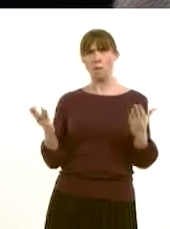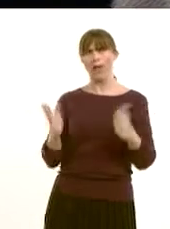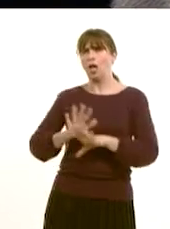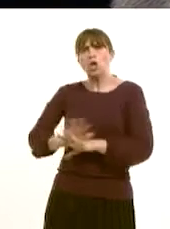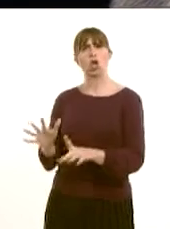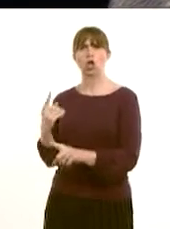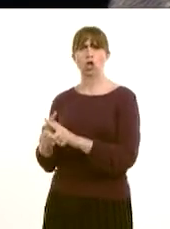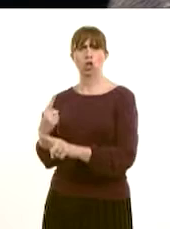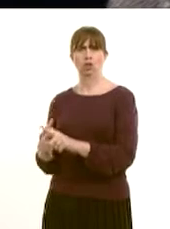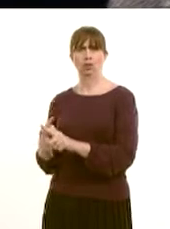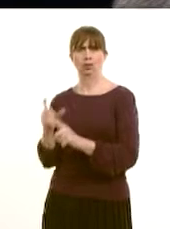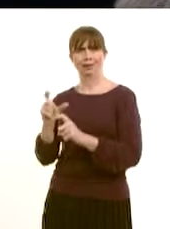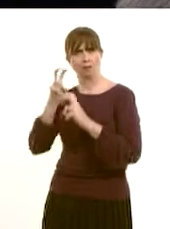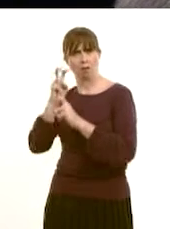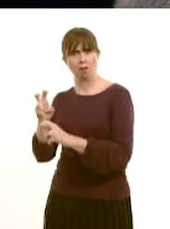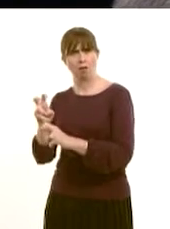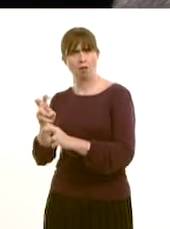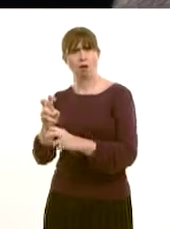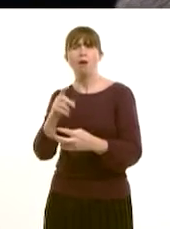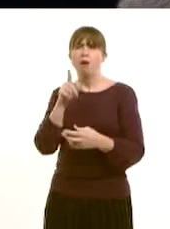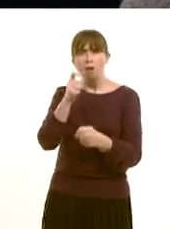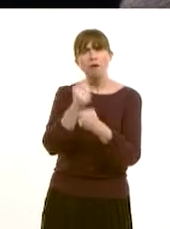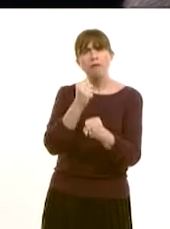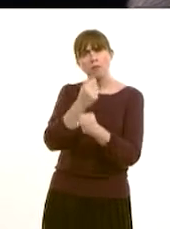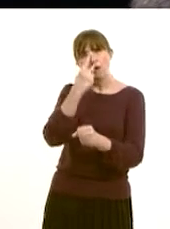I wonder what additional support the Welsh Government could put in place for primary